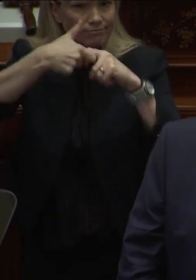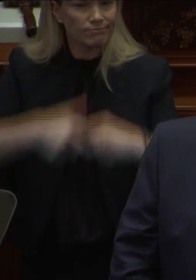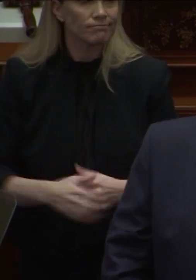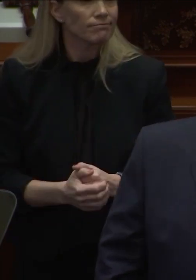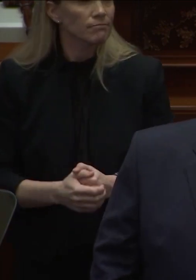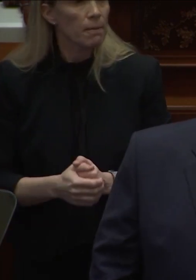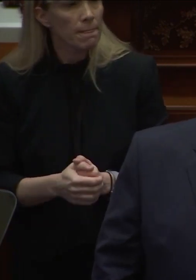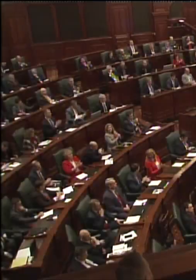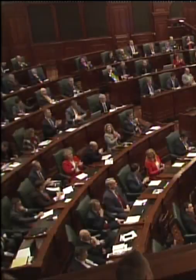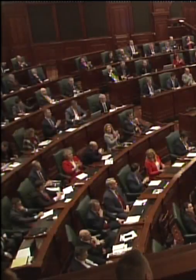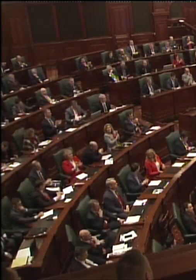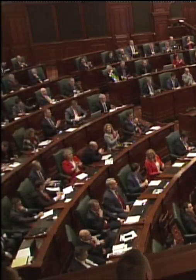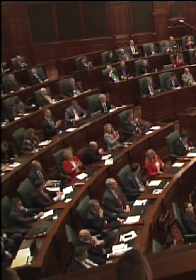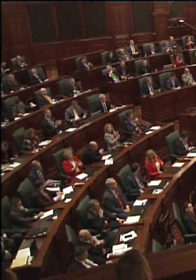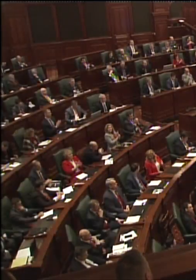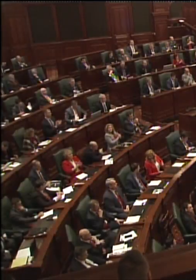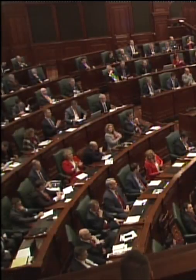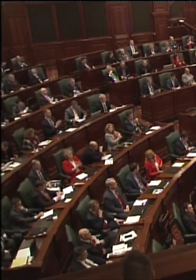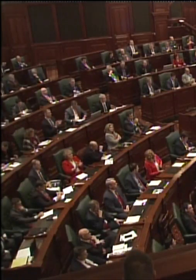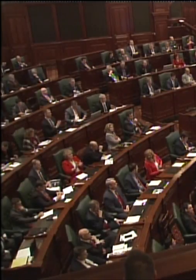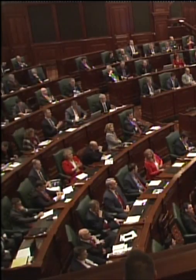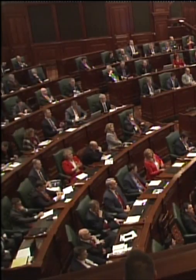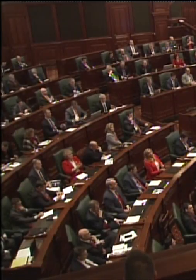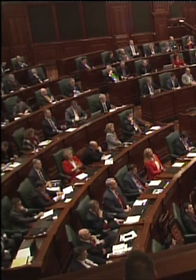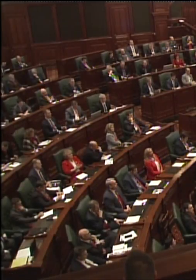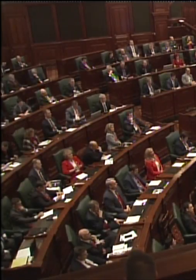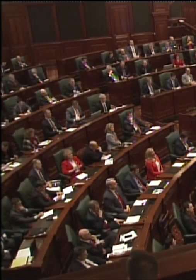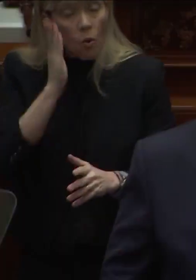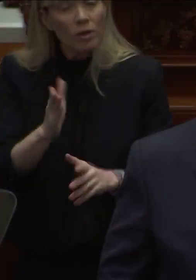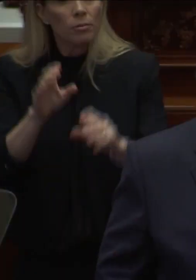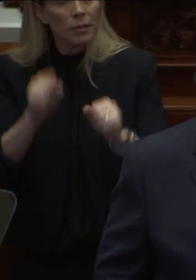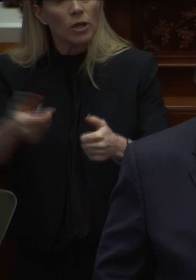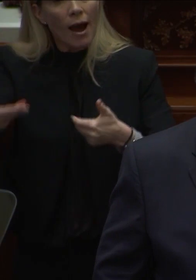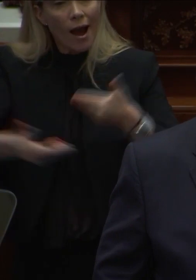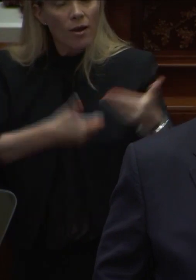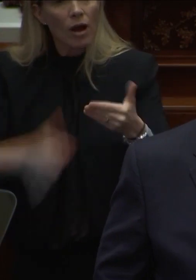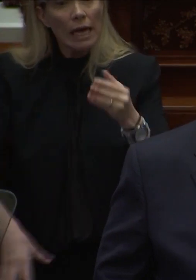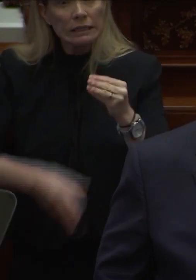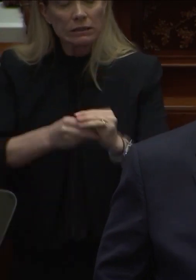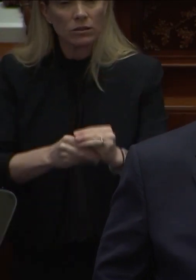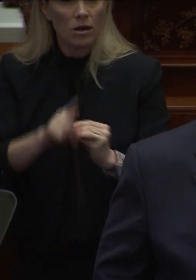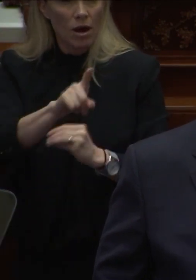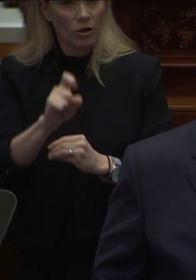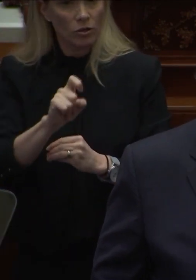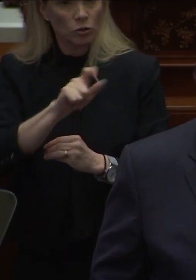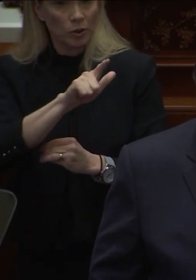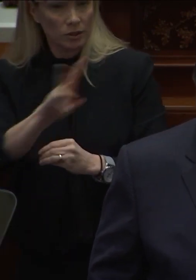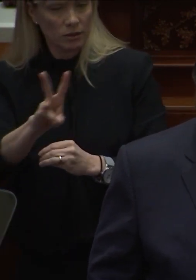CHILDREN. WE PROVIDE FUNDING TO OPEN THE NEW 200 BED CHICAGO VETERANS HOME LONG DELAYED BY BUDGET